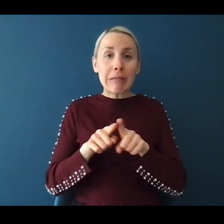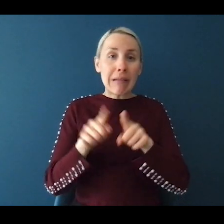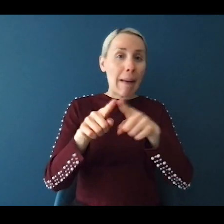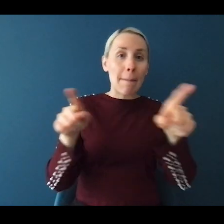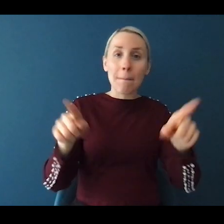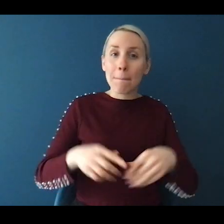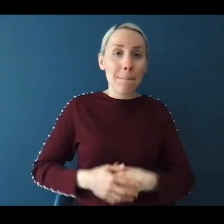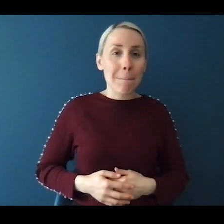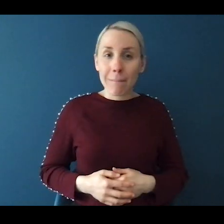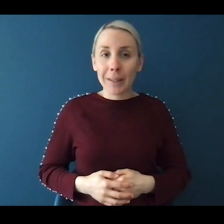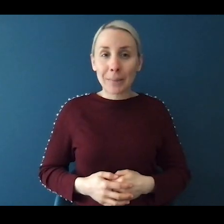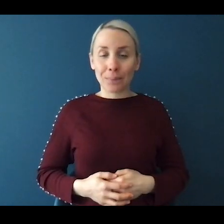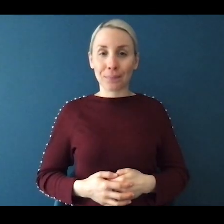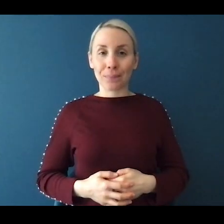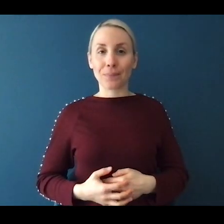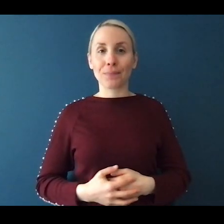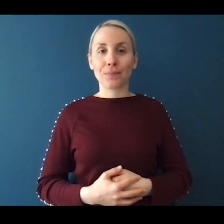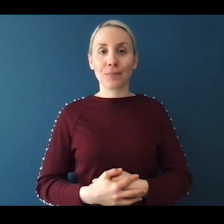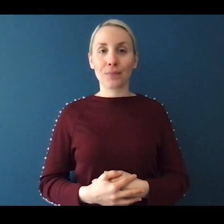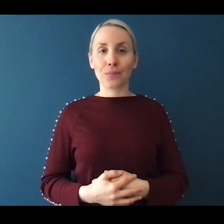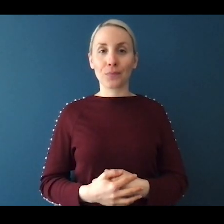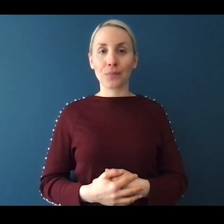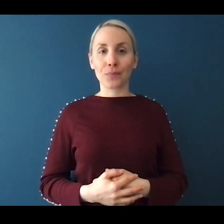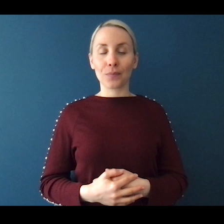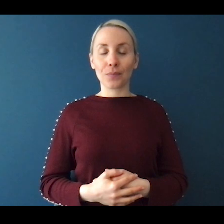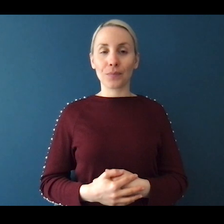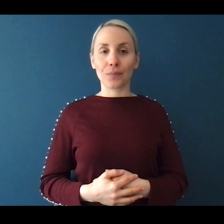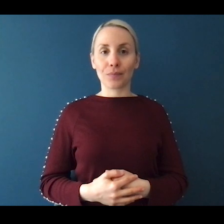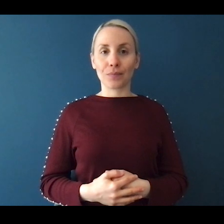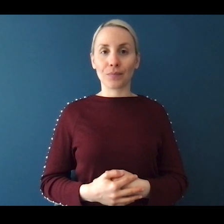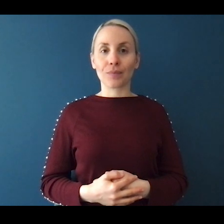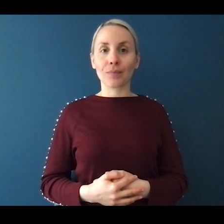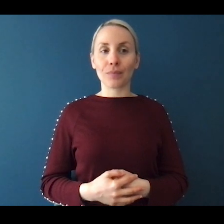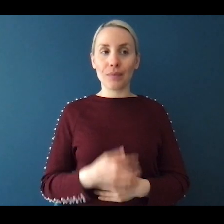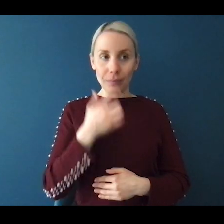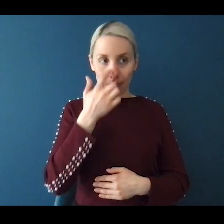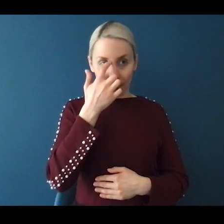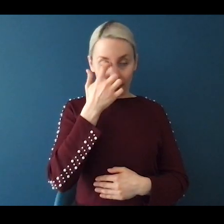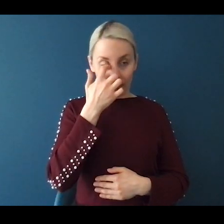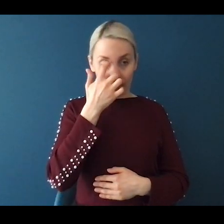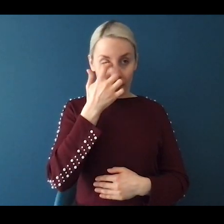another thing I remember which is a tip it might not be useful because everything is